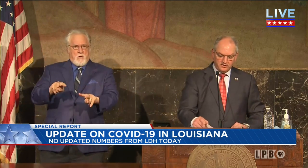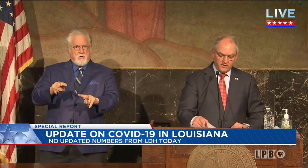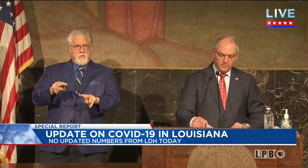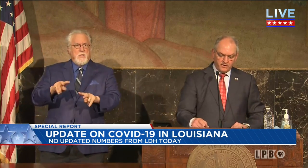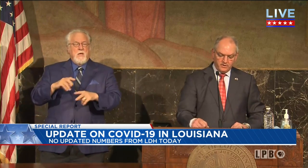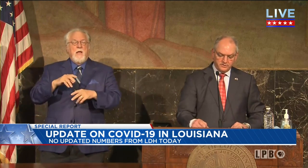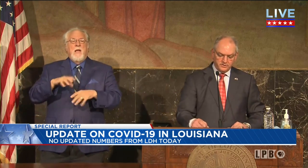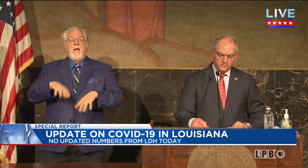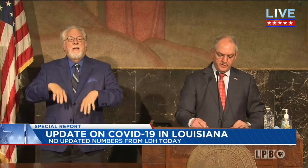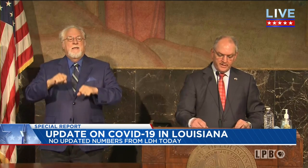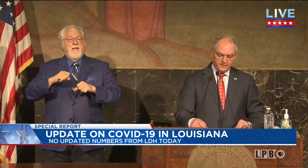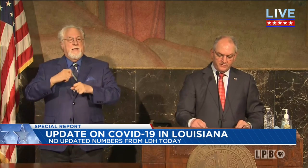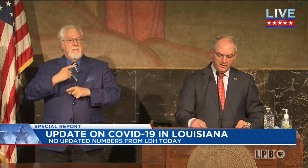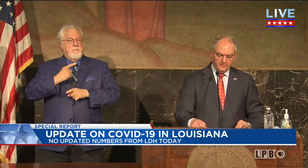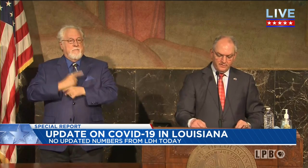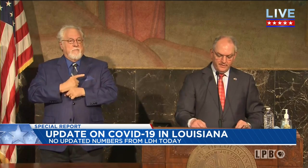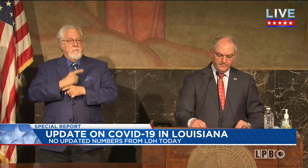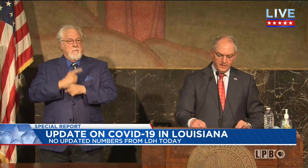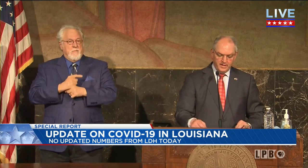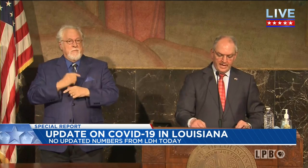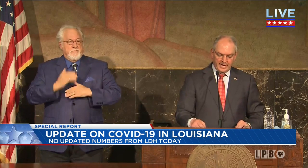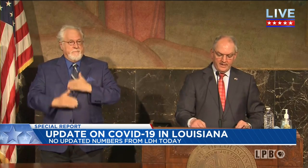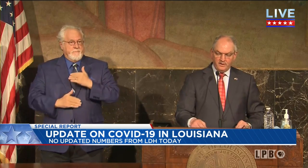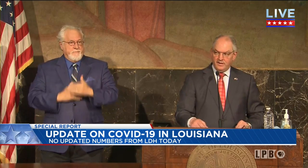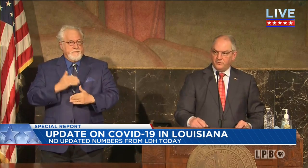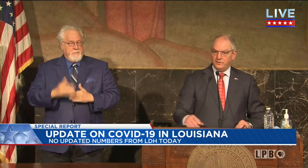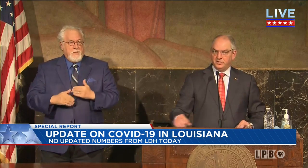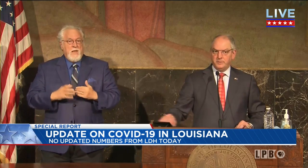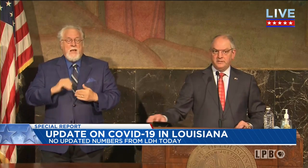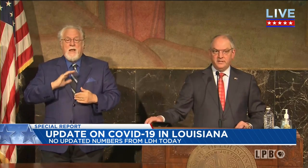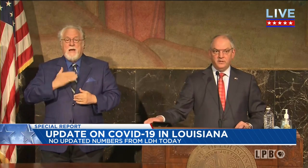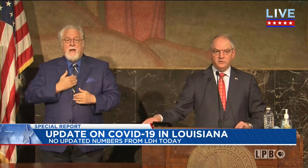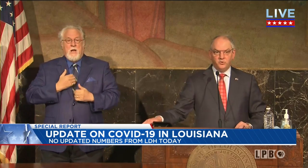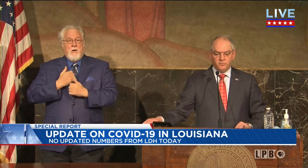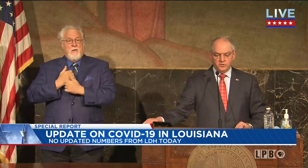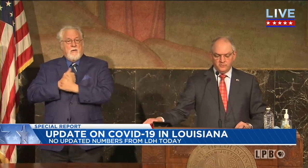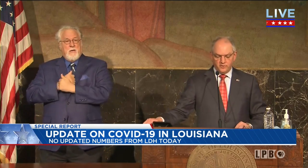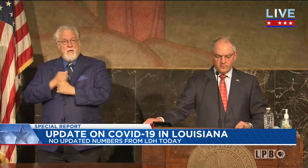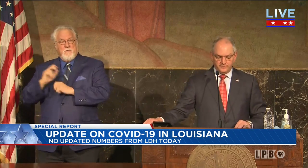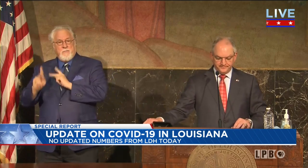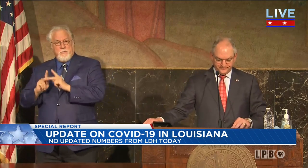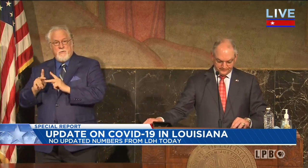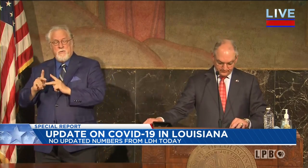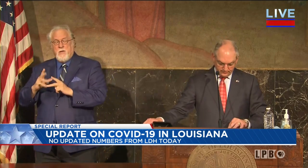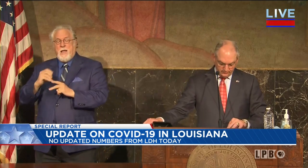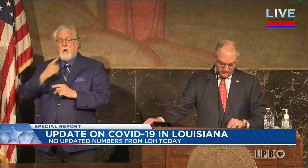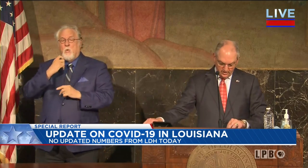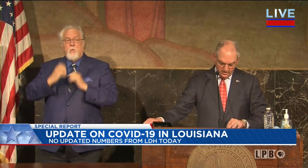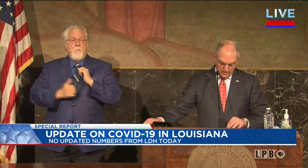WE CAN EASILY SEE THE GAINS THAT WE'VE MADE EVAPORATE AND THAT'S WHY WE ALWAYS HAVE TO BE